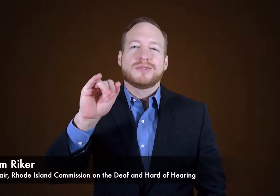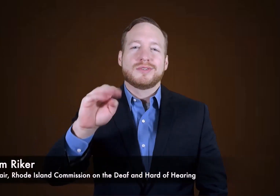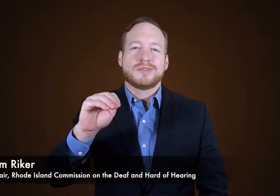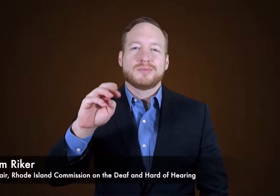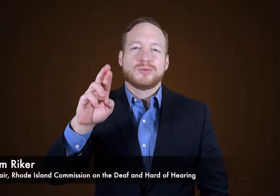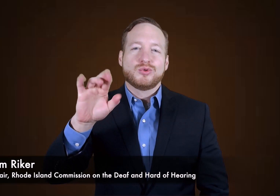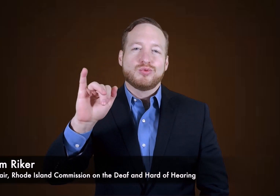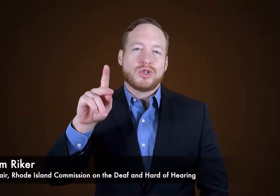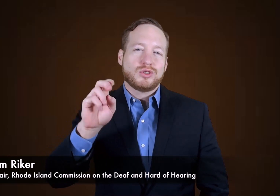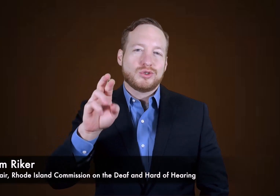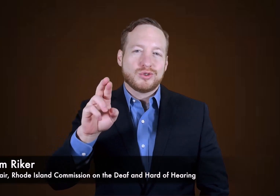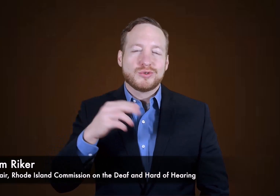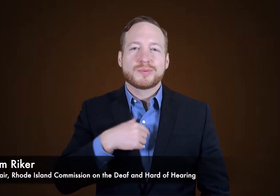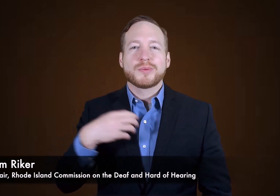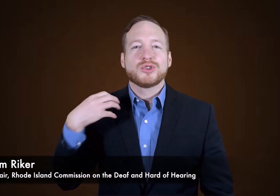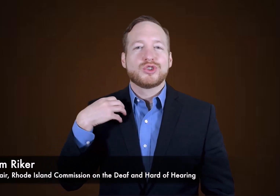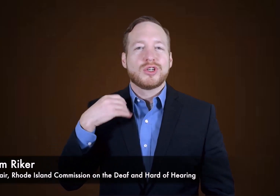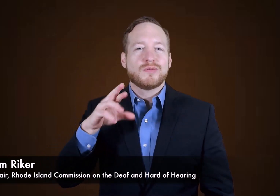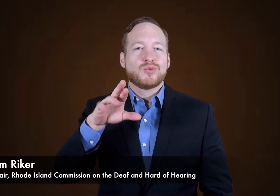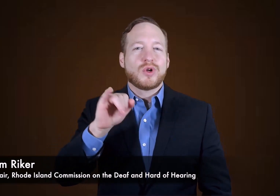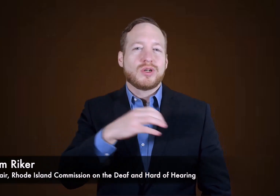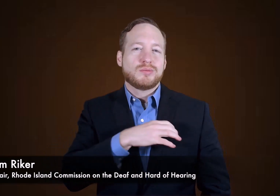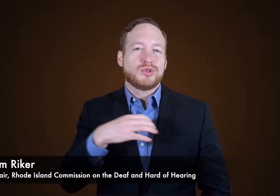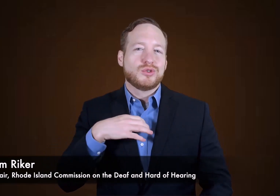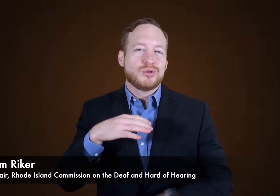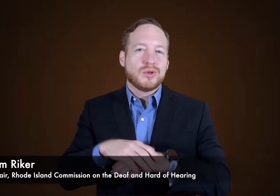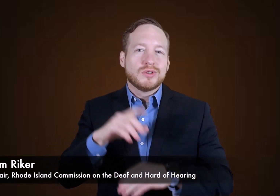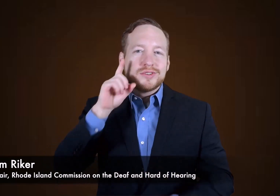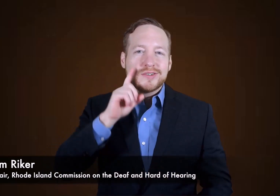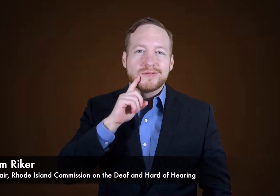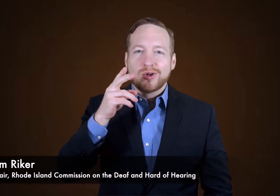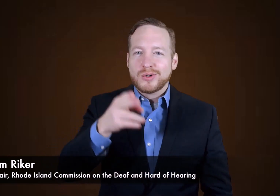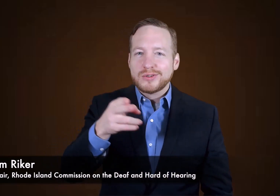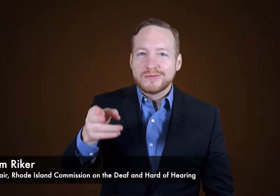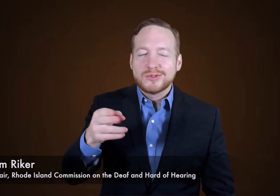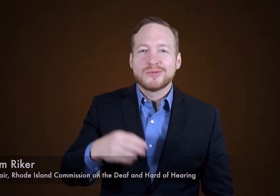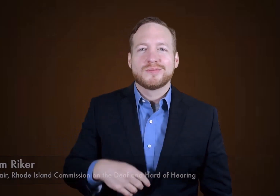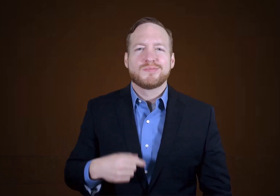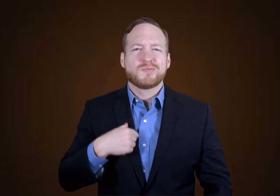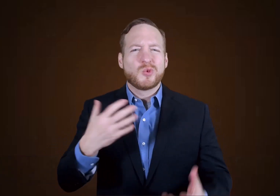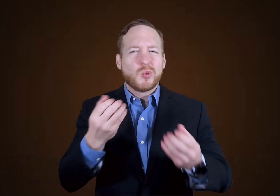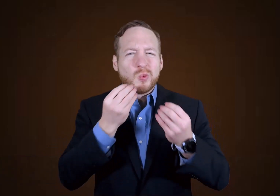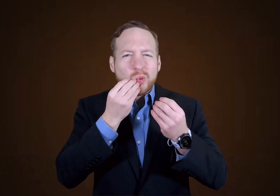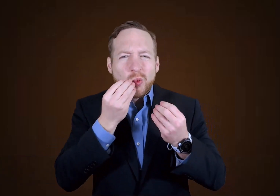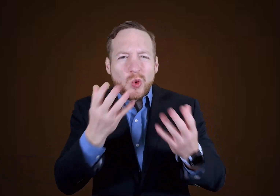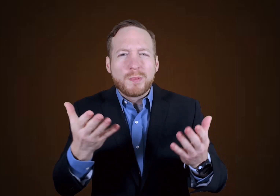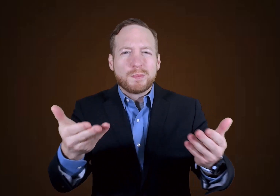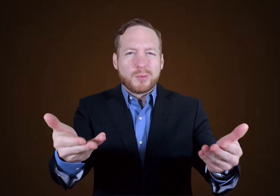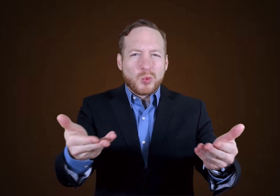Hello my name is Tim Riker and I'm the Chair of the Rhode Island Commission on the Deaf and Hard of Hearing